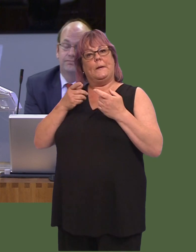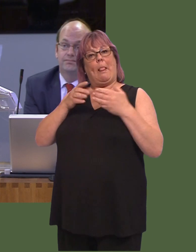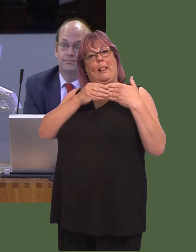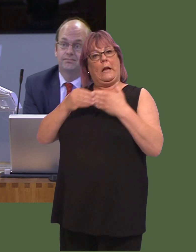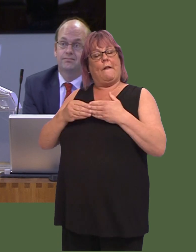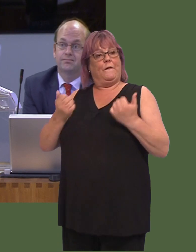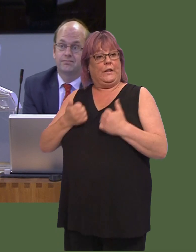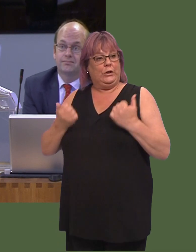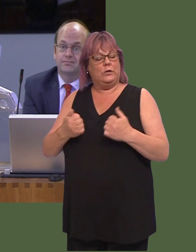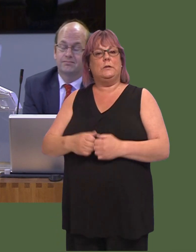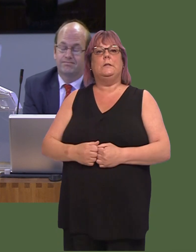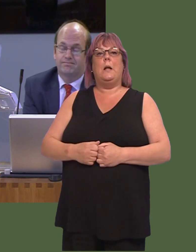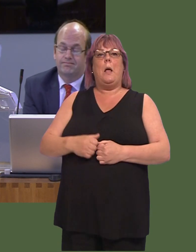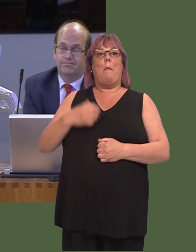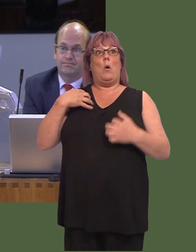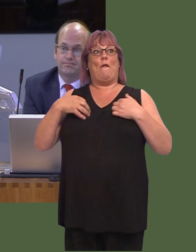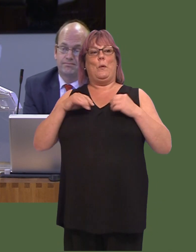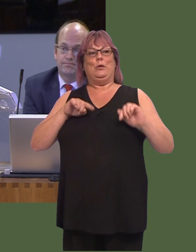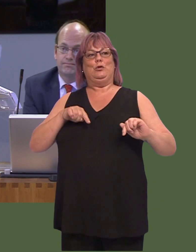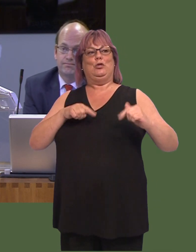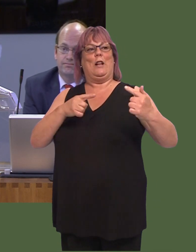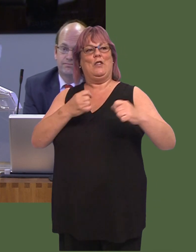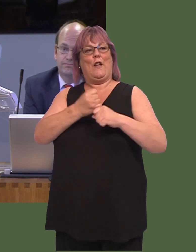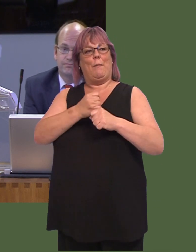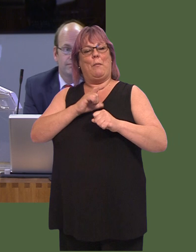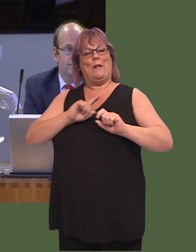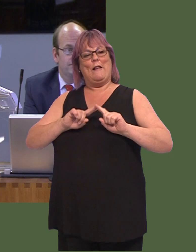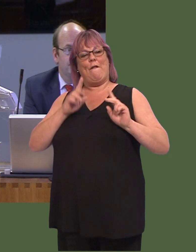my departure from office? But I certainly look forward to challenging the Government, and I have a different view